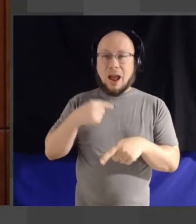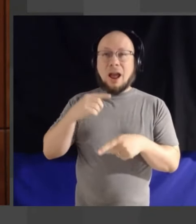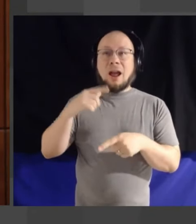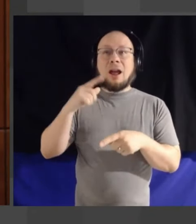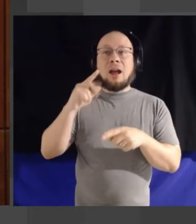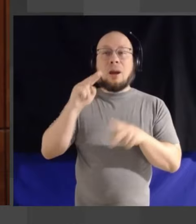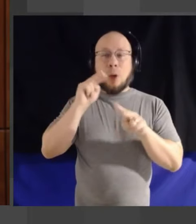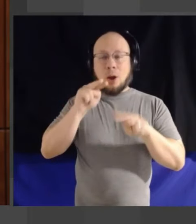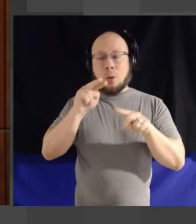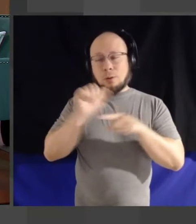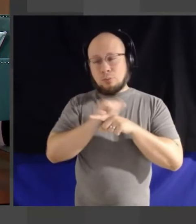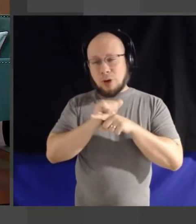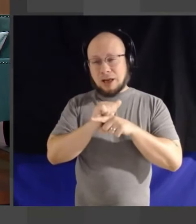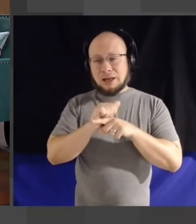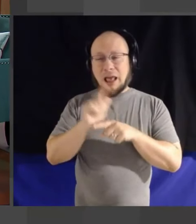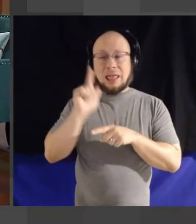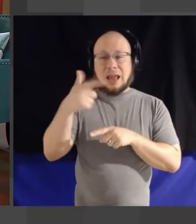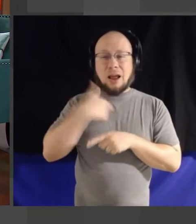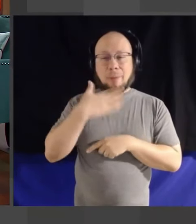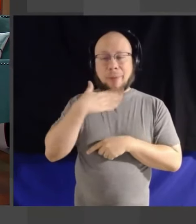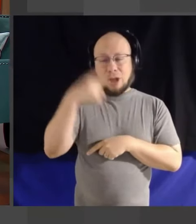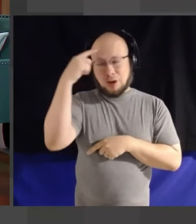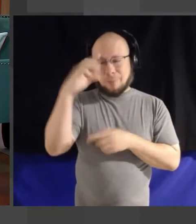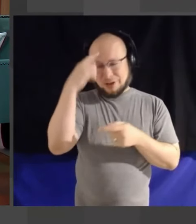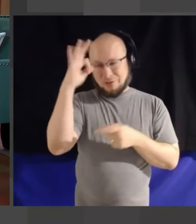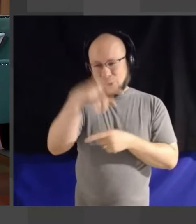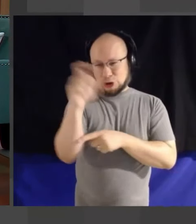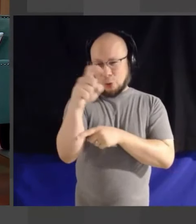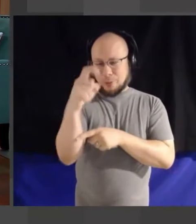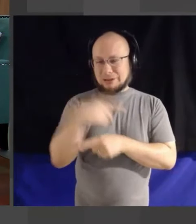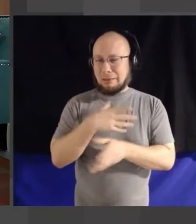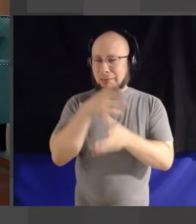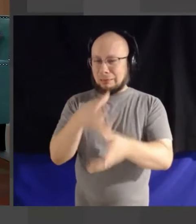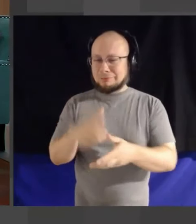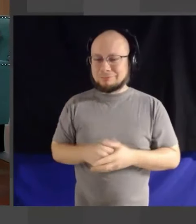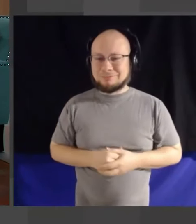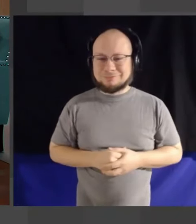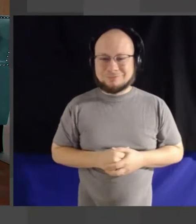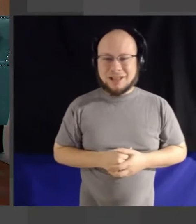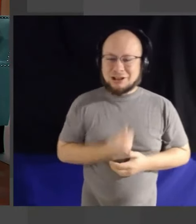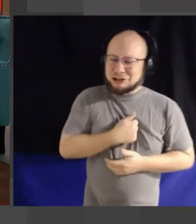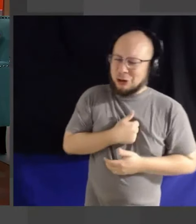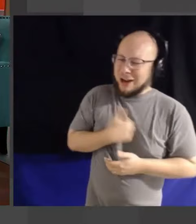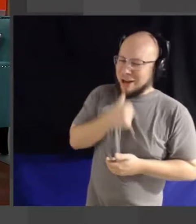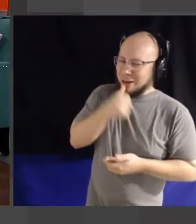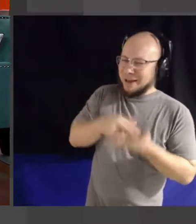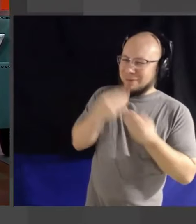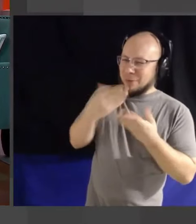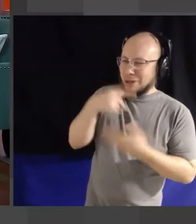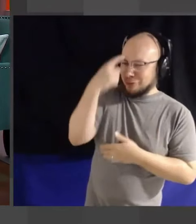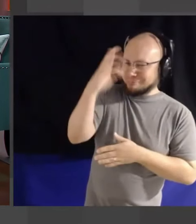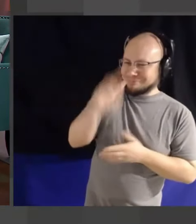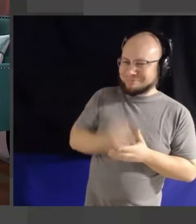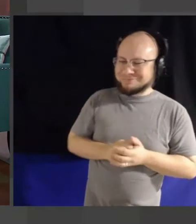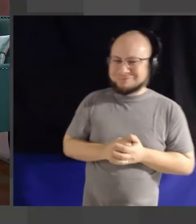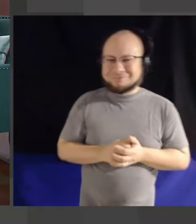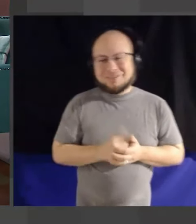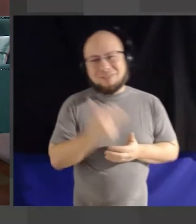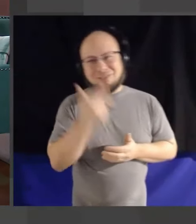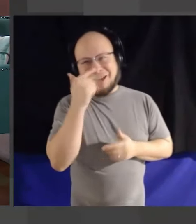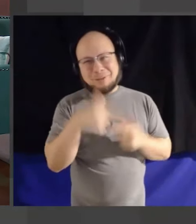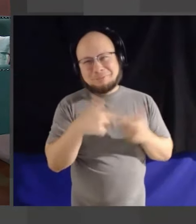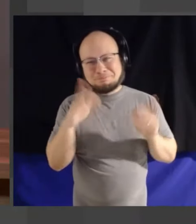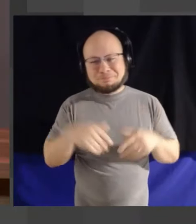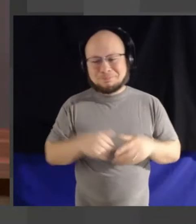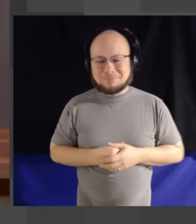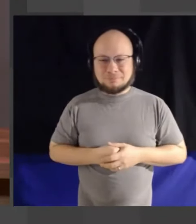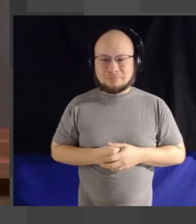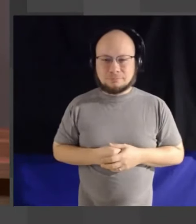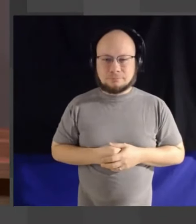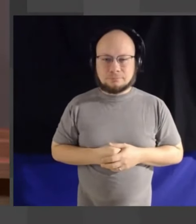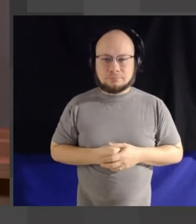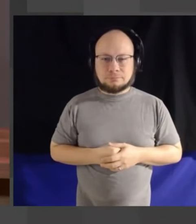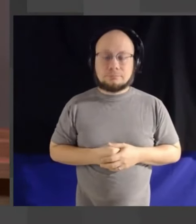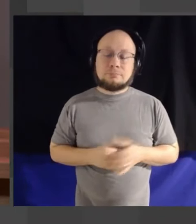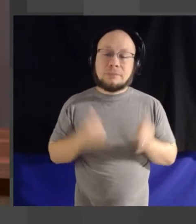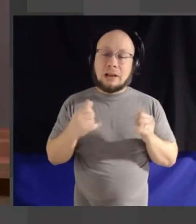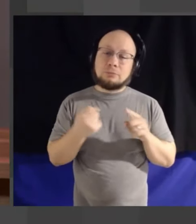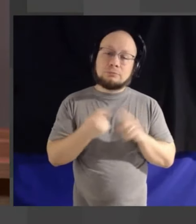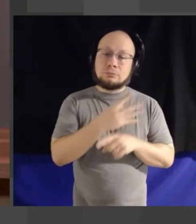NIGHTMARE ABOUT HAVING TO RESCUE